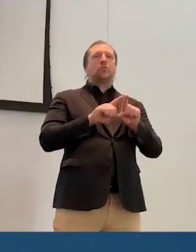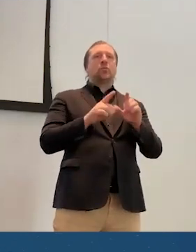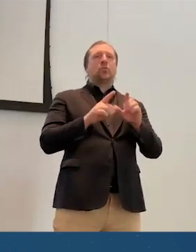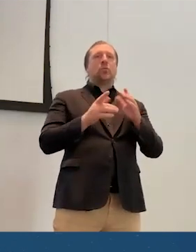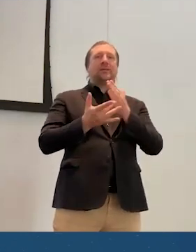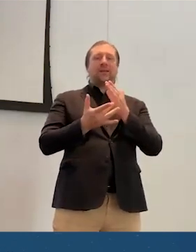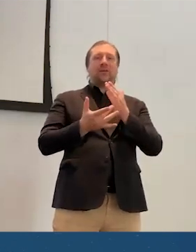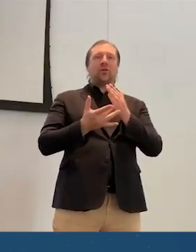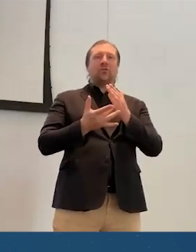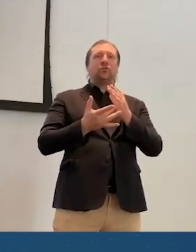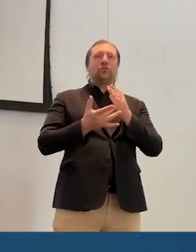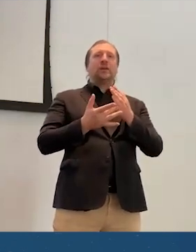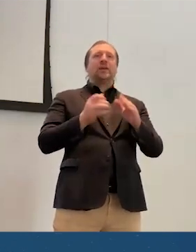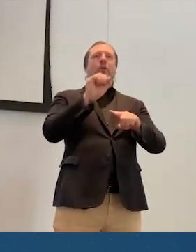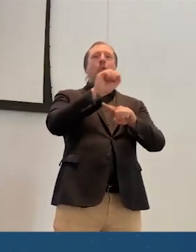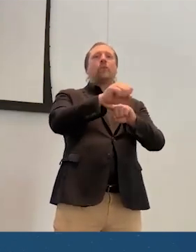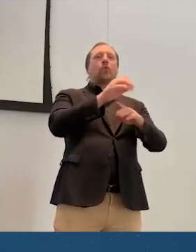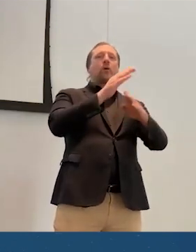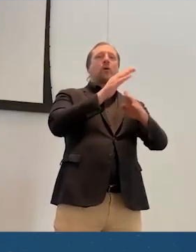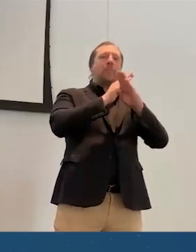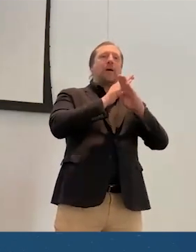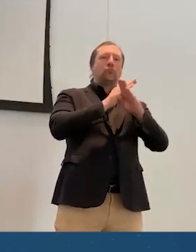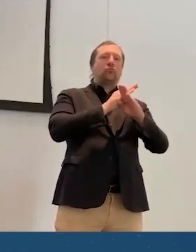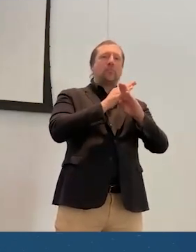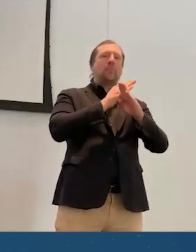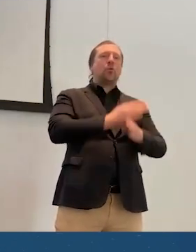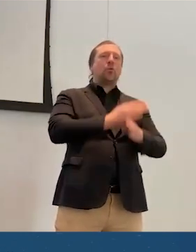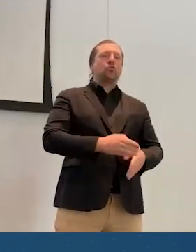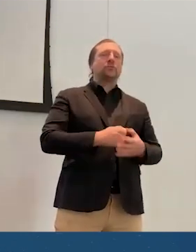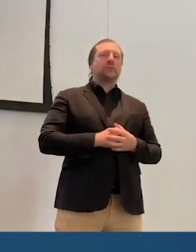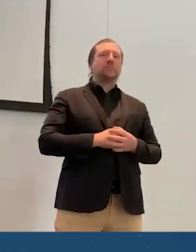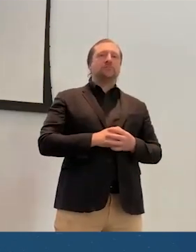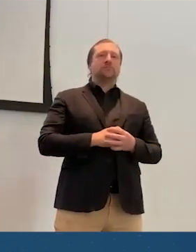and broaden the horizons for users,